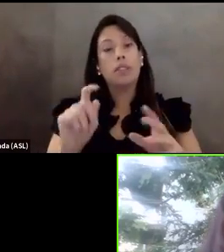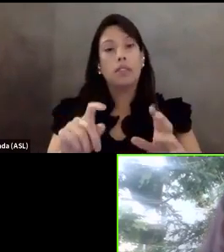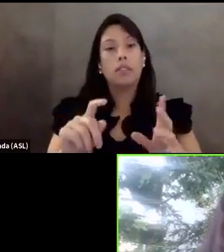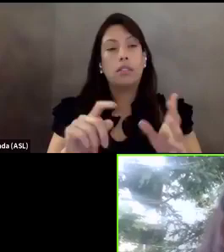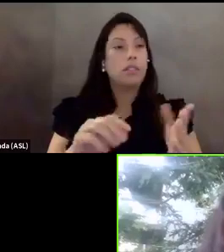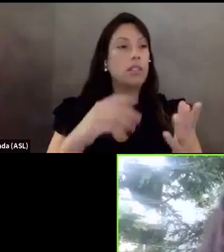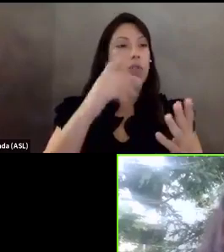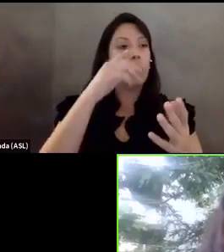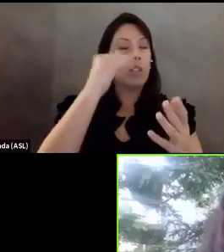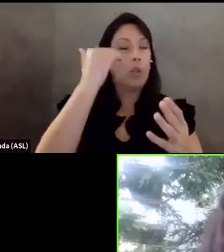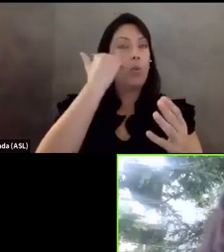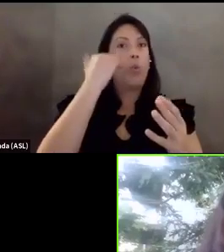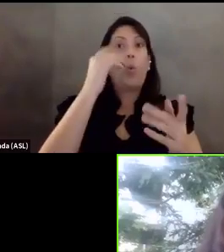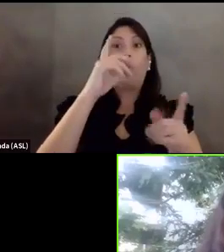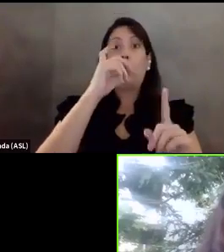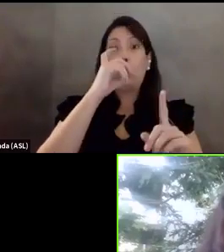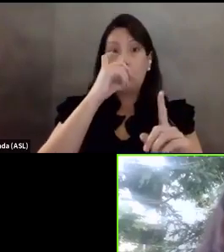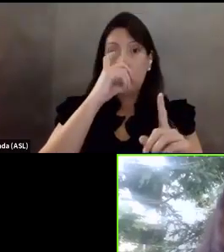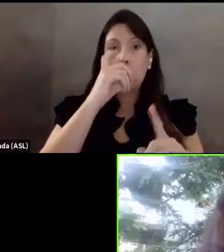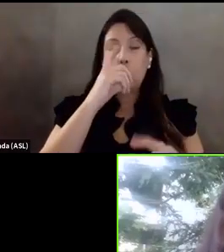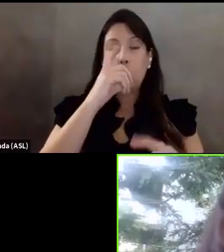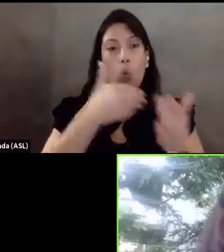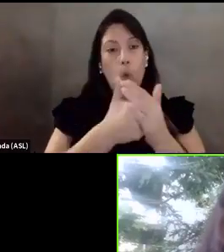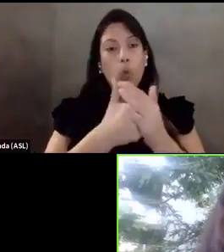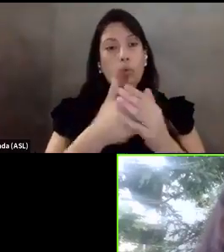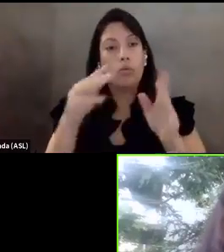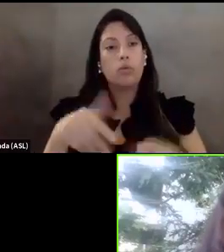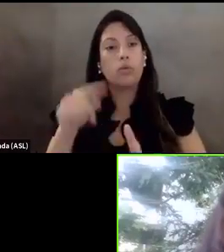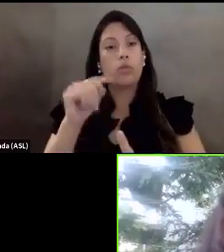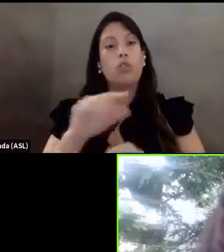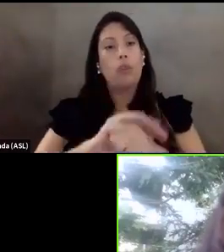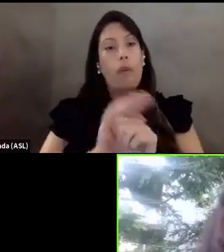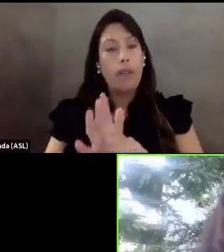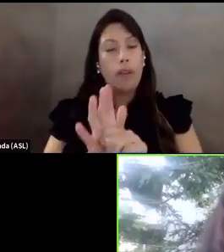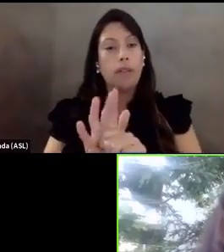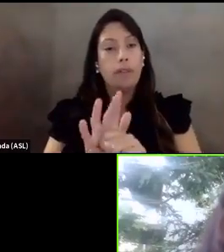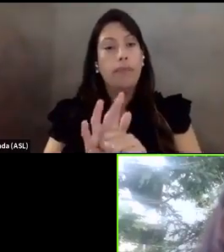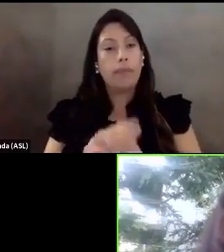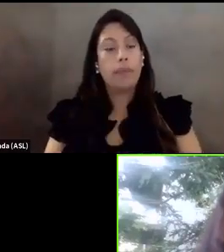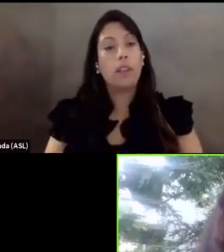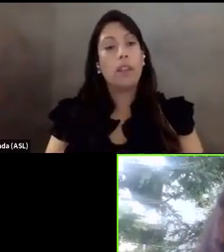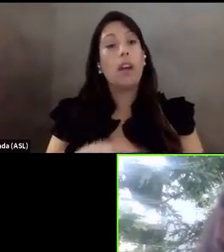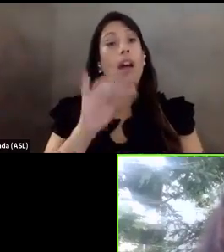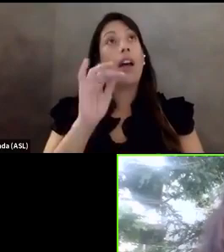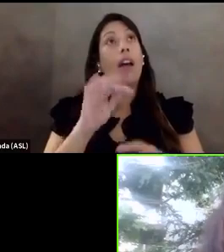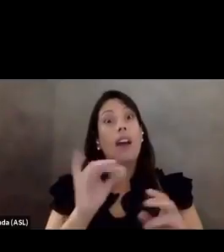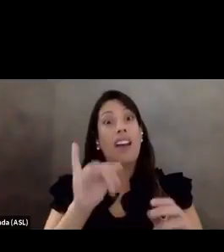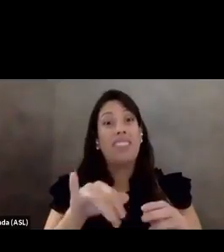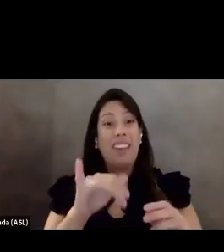close contact with the person who has covered and right there. That's a challenge because the person has